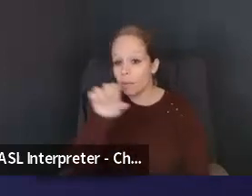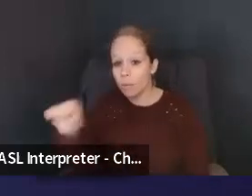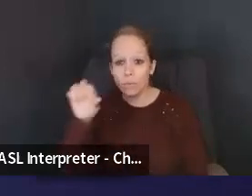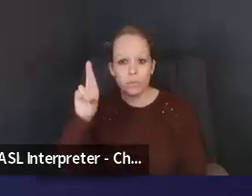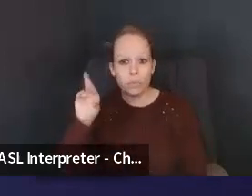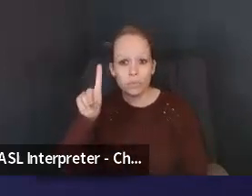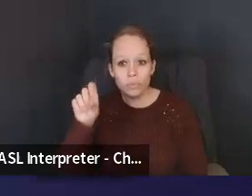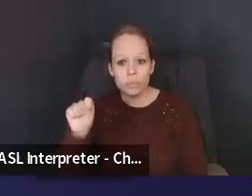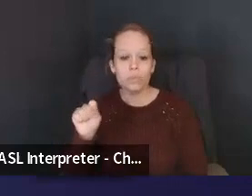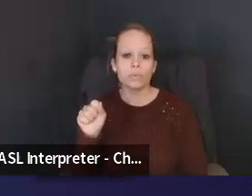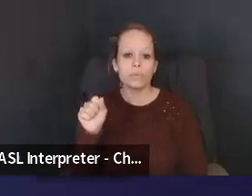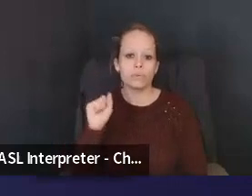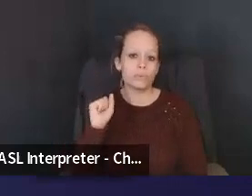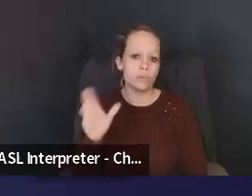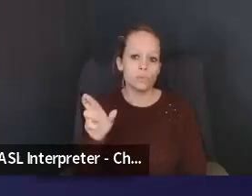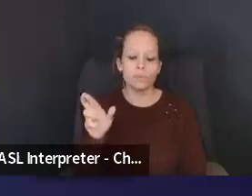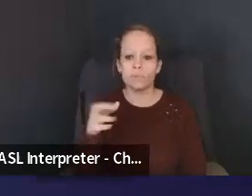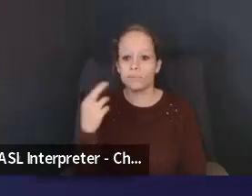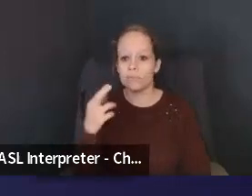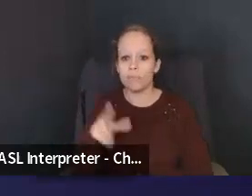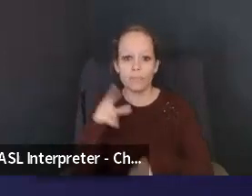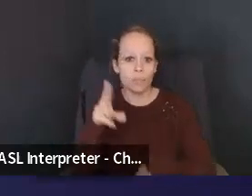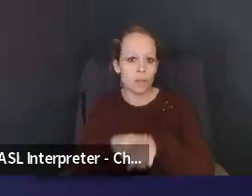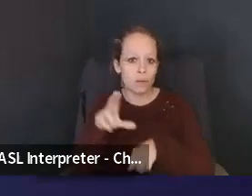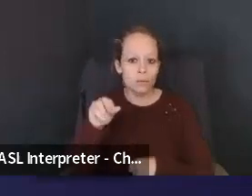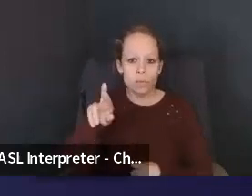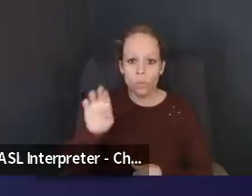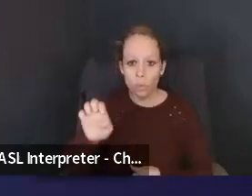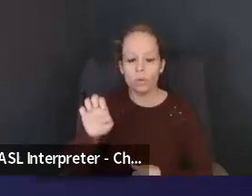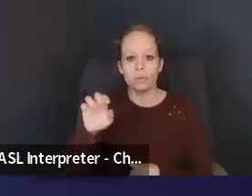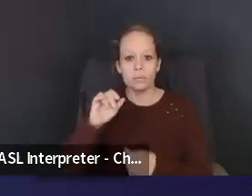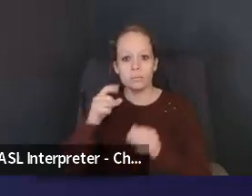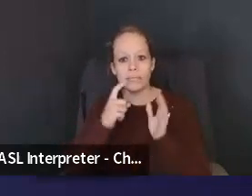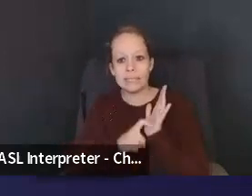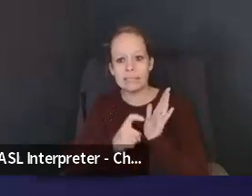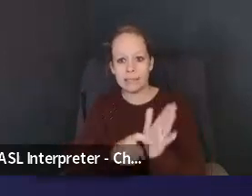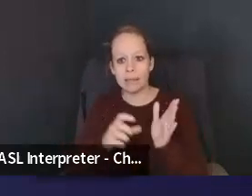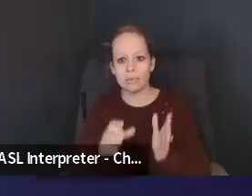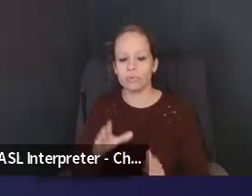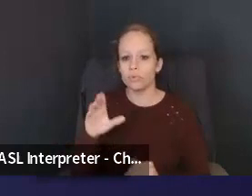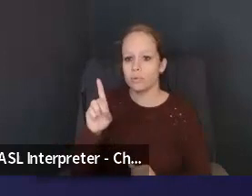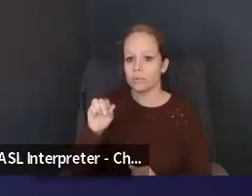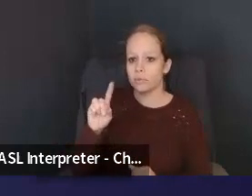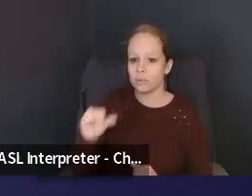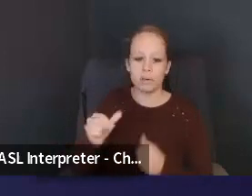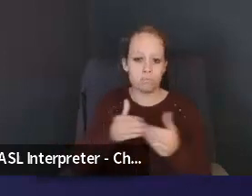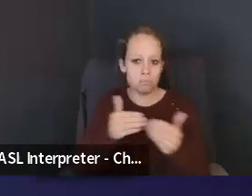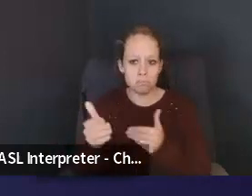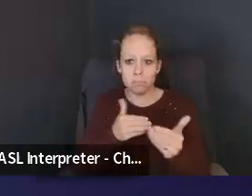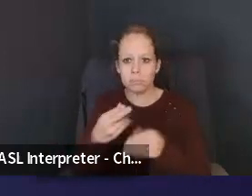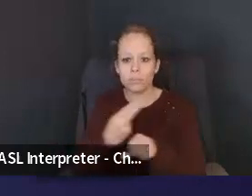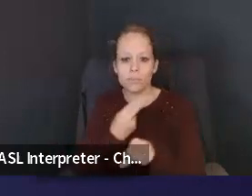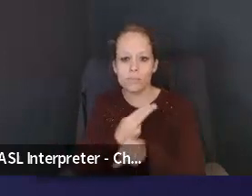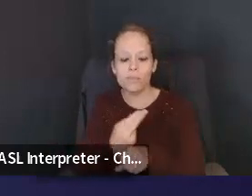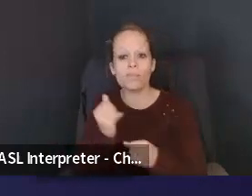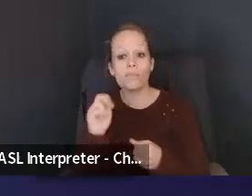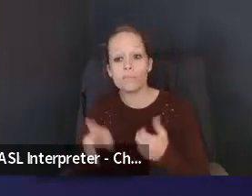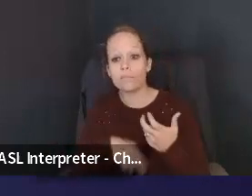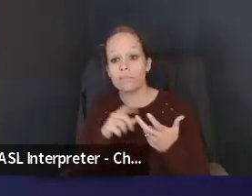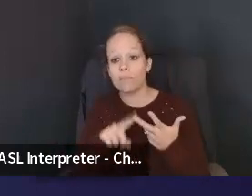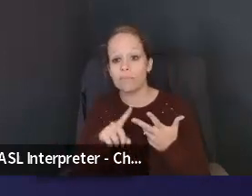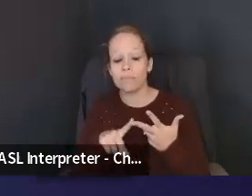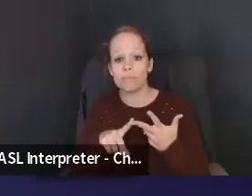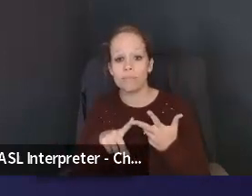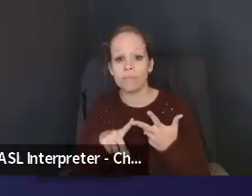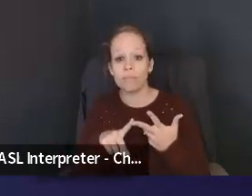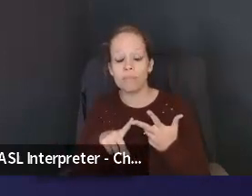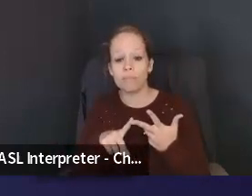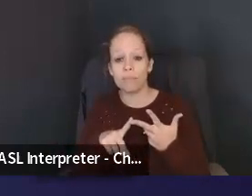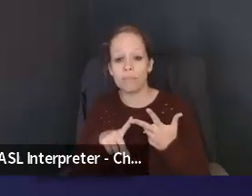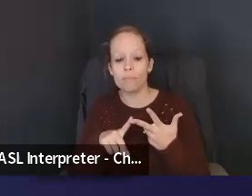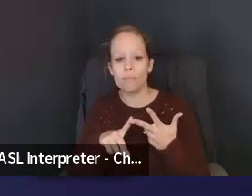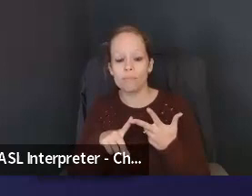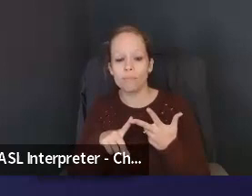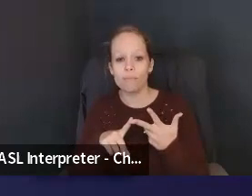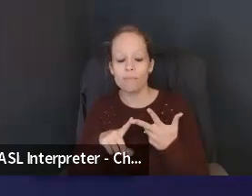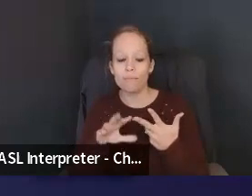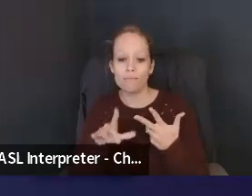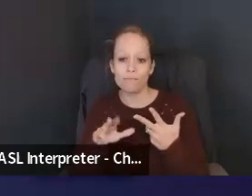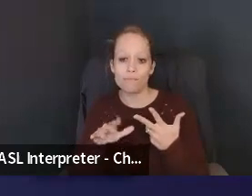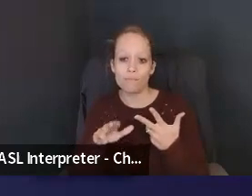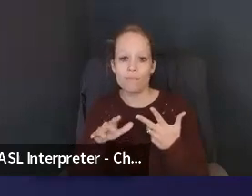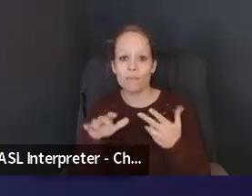national core indicators data or whatever it might be. Or, is it going to be about activity data like